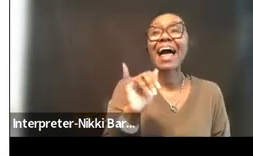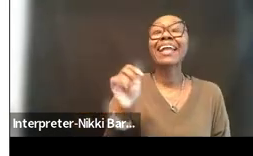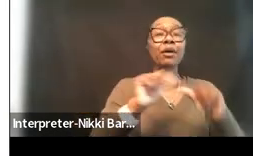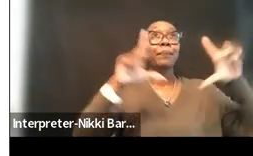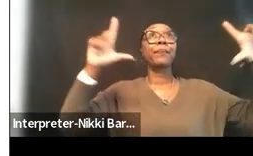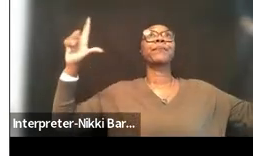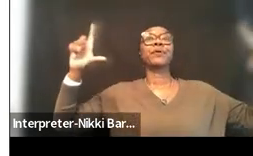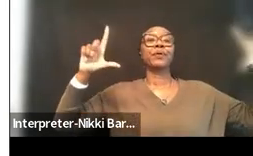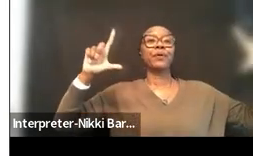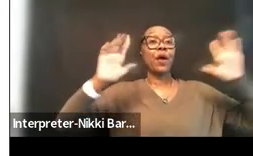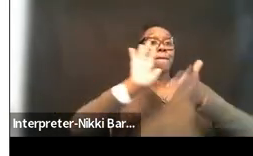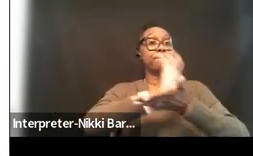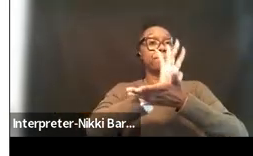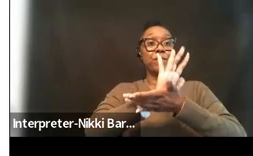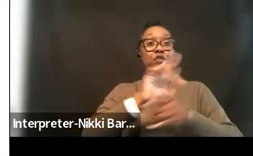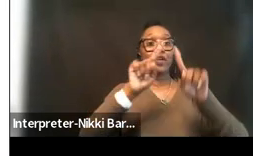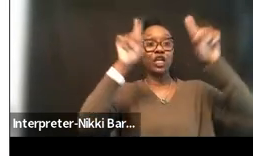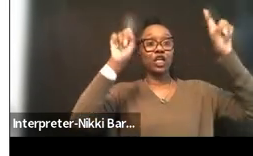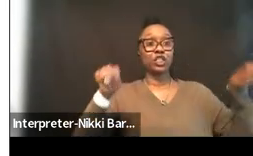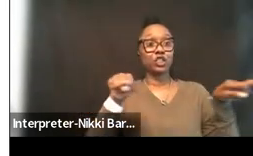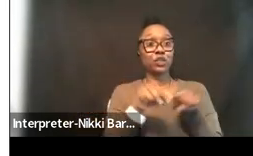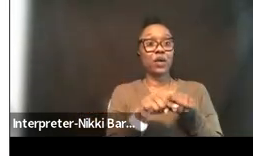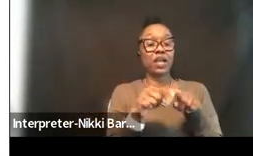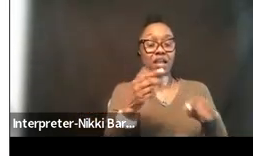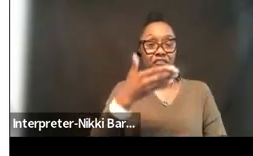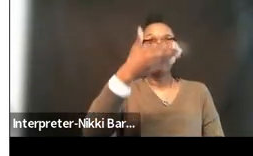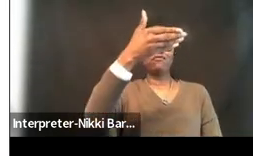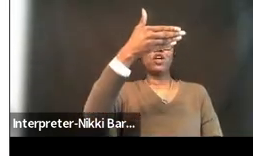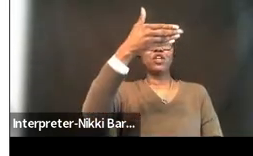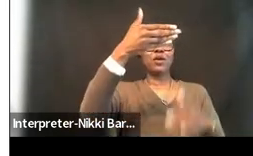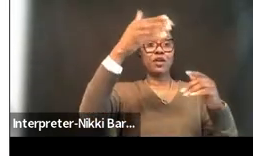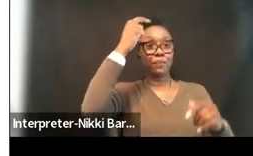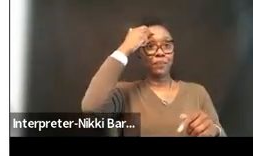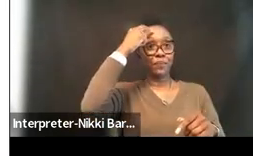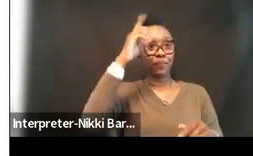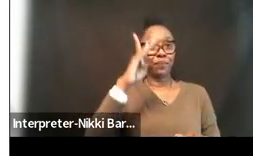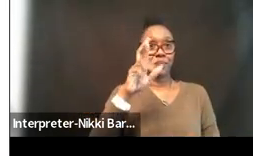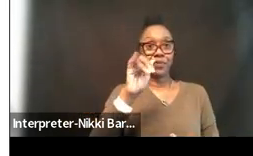Big and bold putting this memory right in front of your brain to where you can't see anything else.